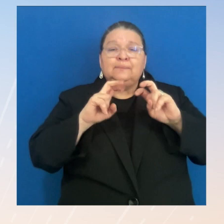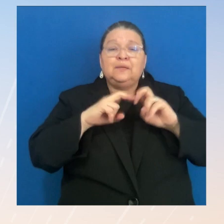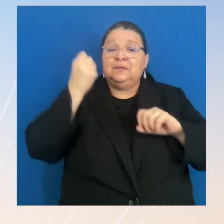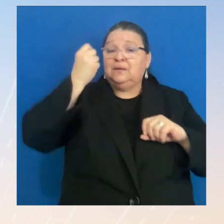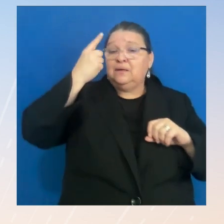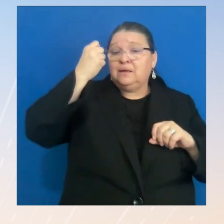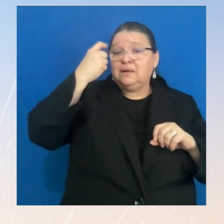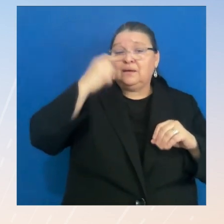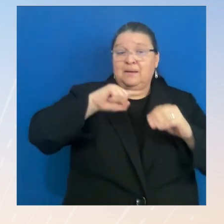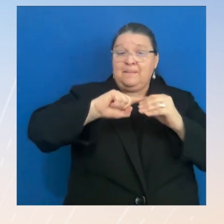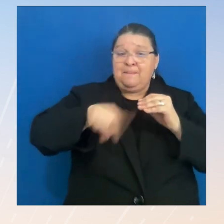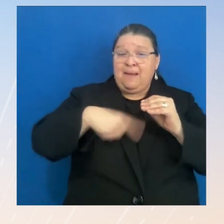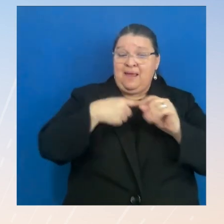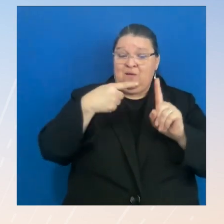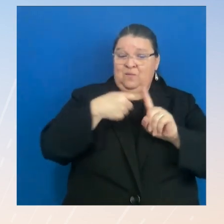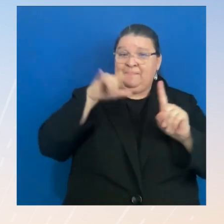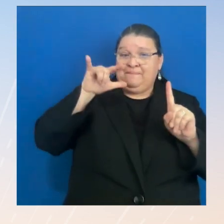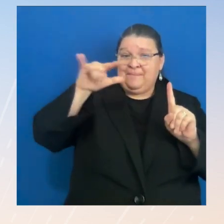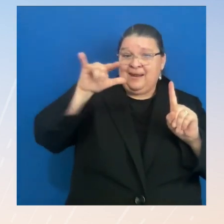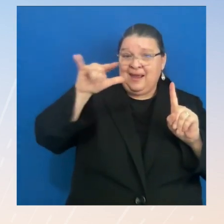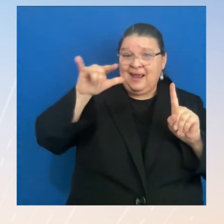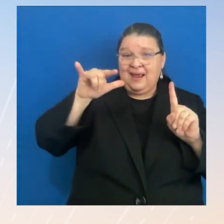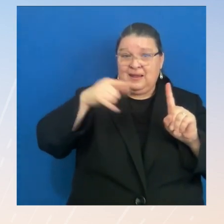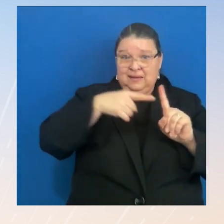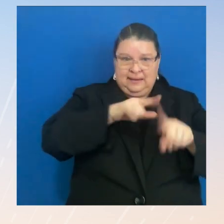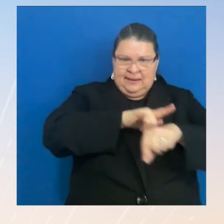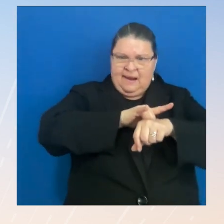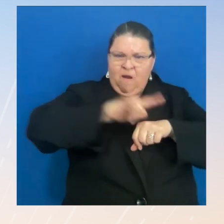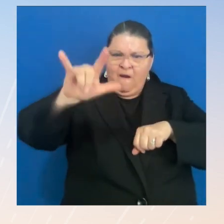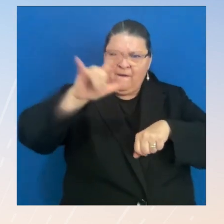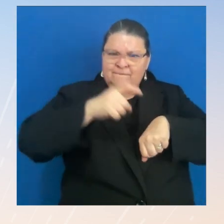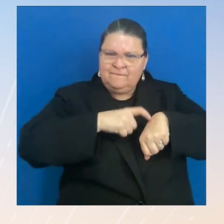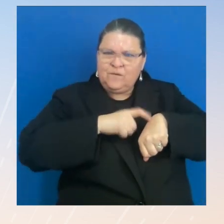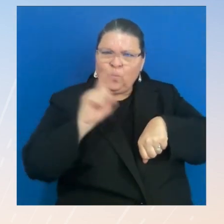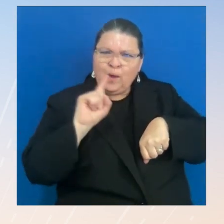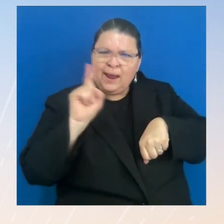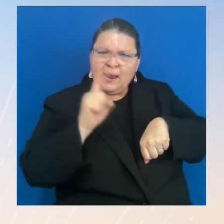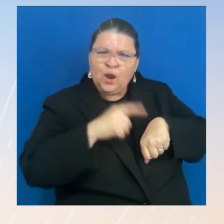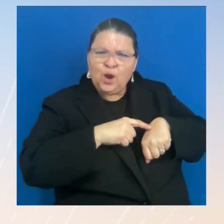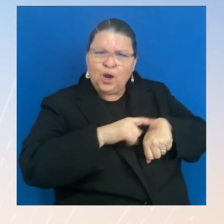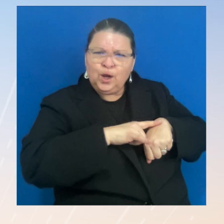So that was something we were exploring and discussing with a range of partners.